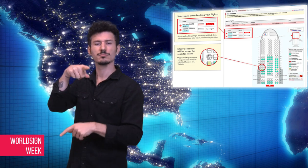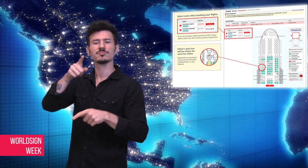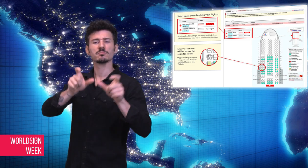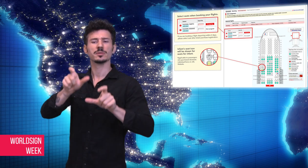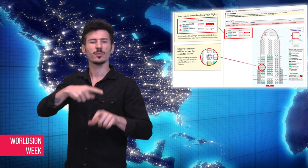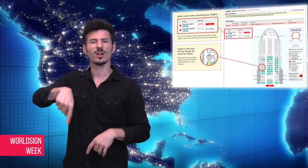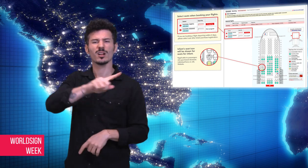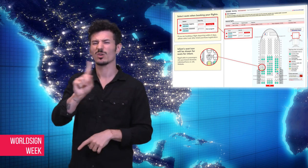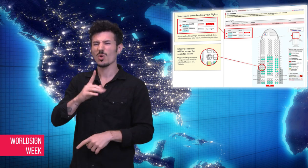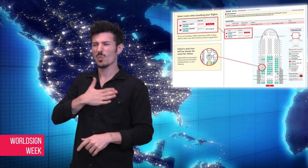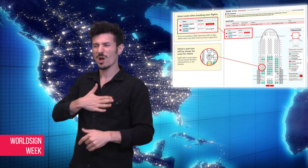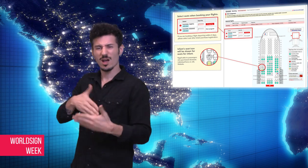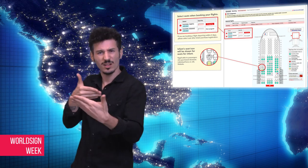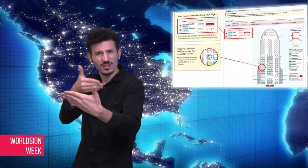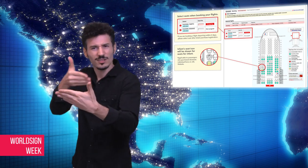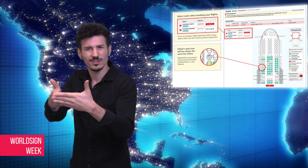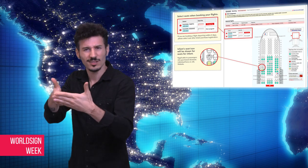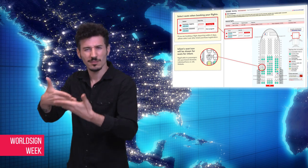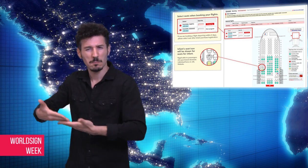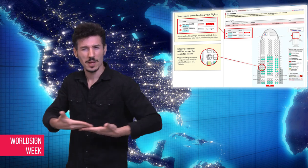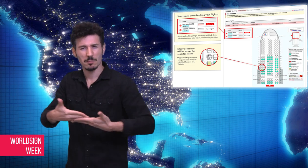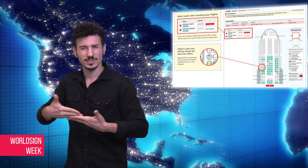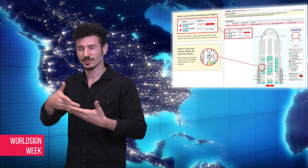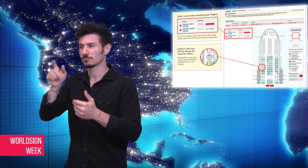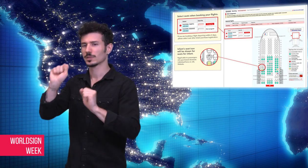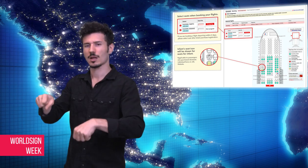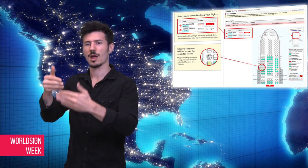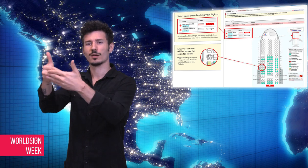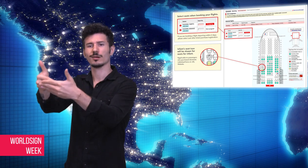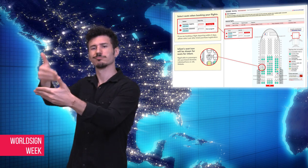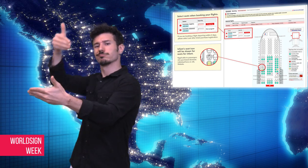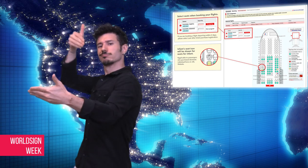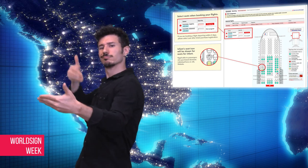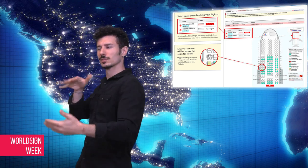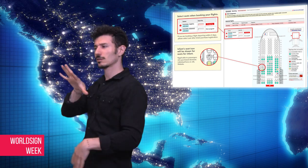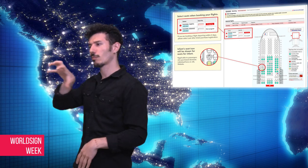booking page and passengers can view and select a seat